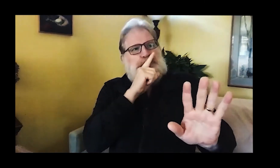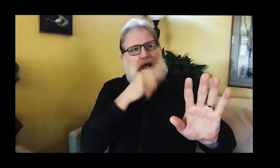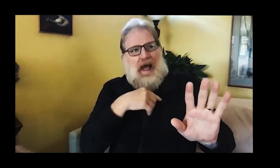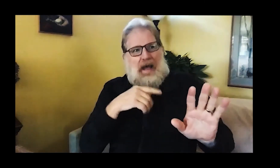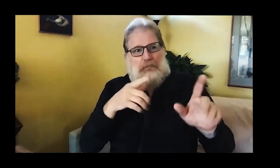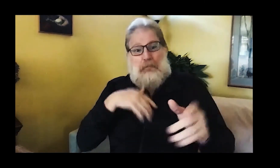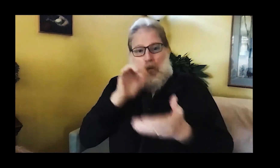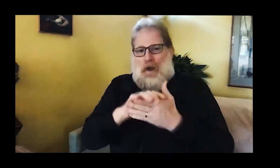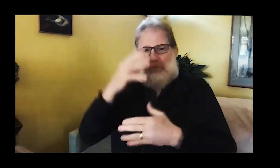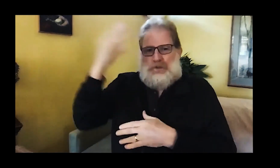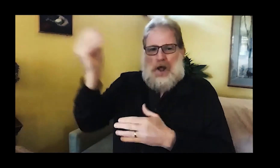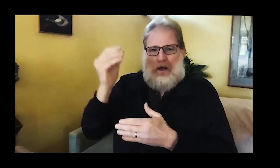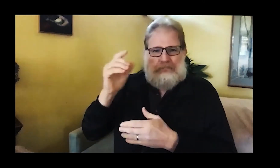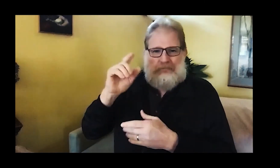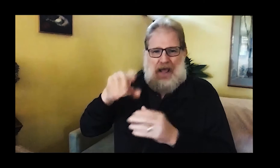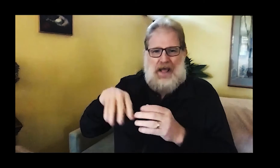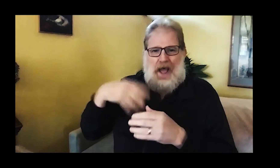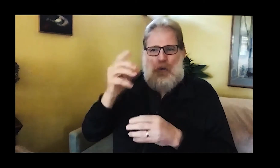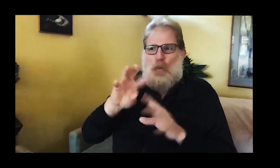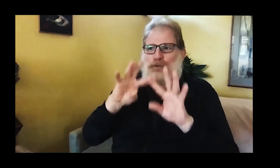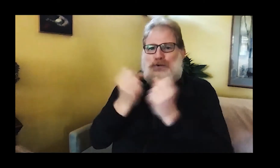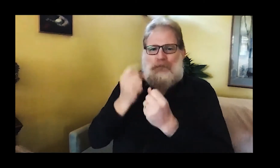Now see, my wife was out of town at some workshop for a couple of weeks,